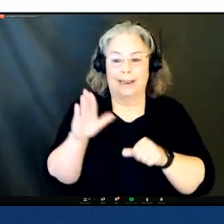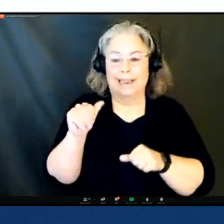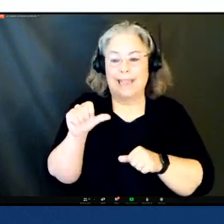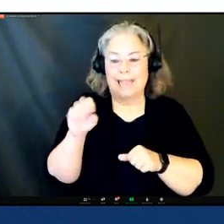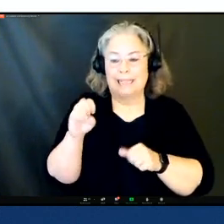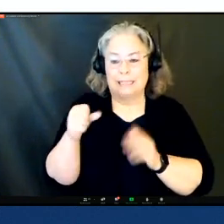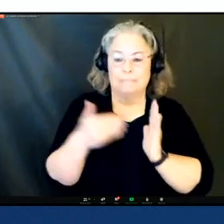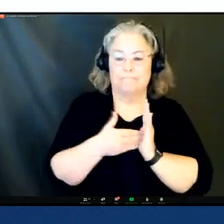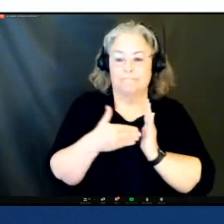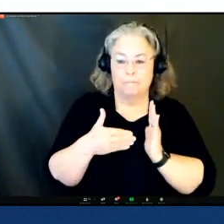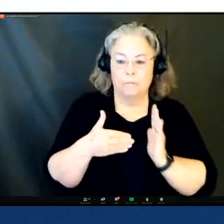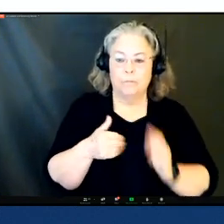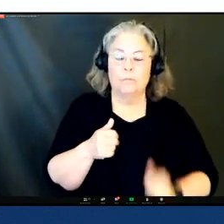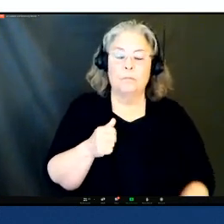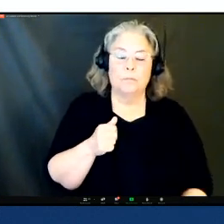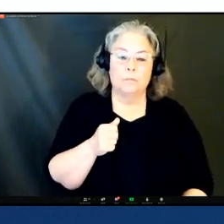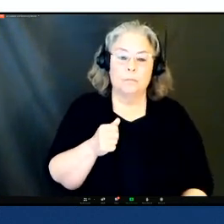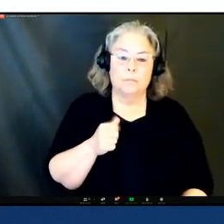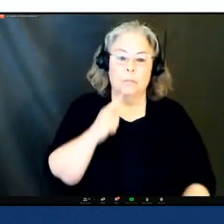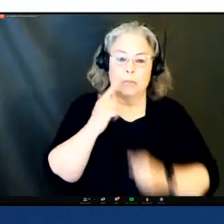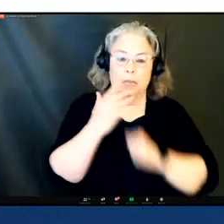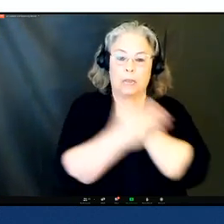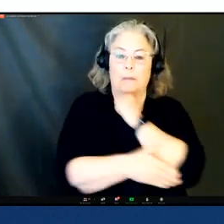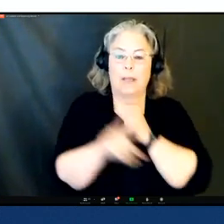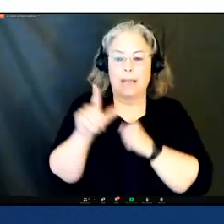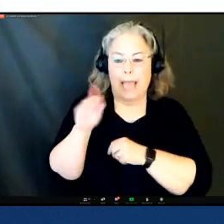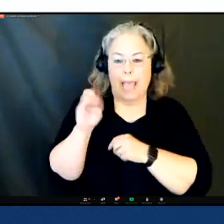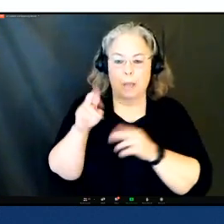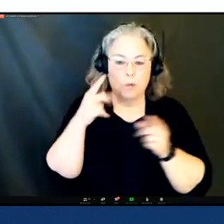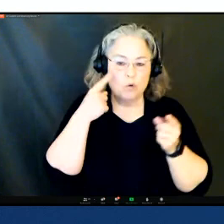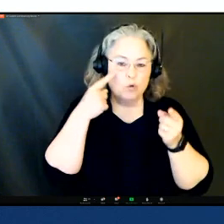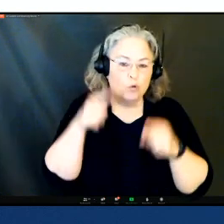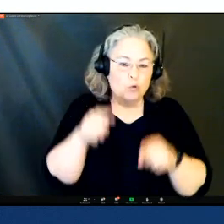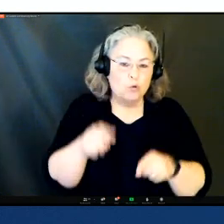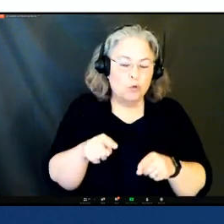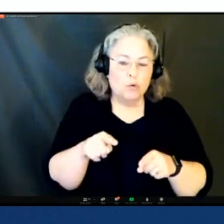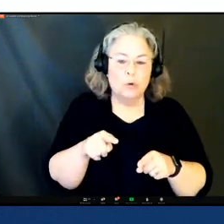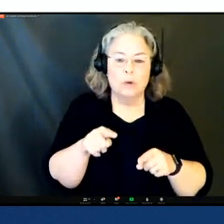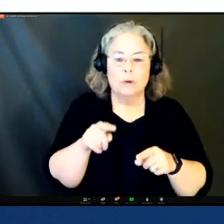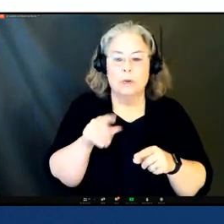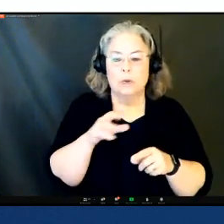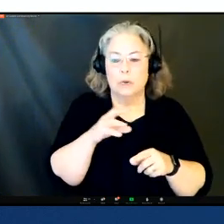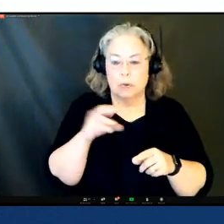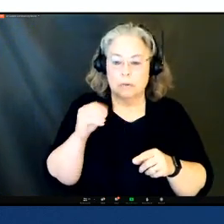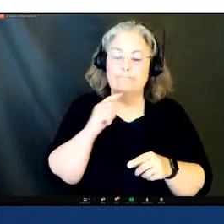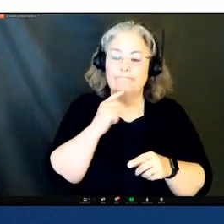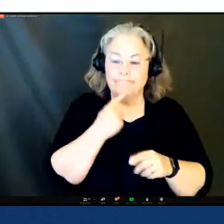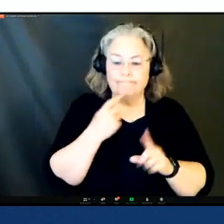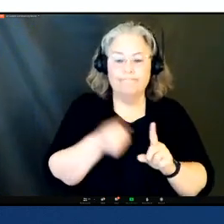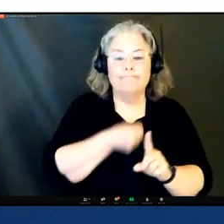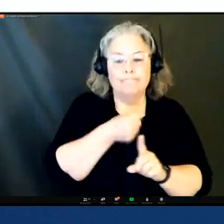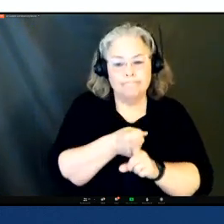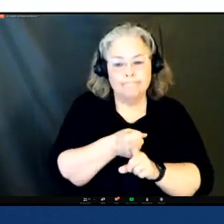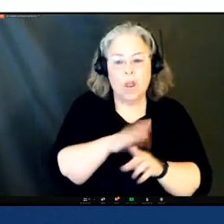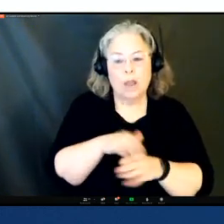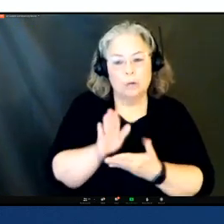I've already mentioned the county's labor agreements, the county labor agreements have a significant impact on the budget and historically